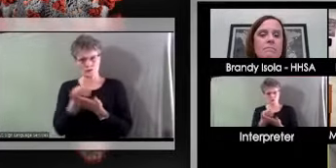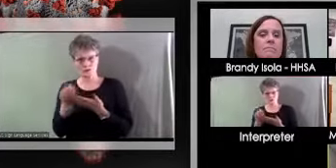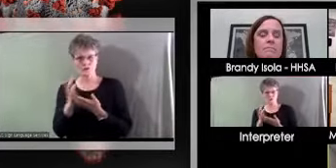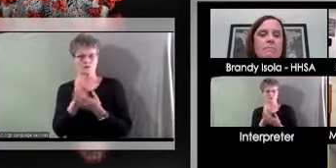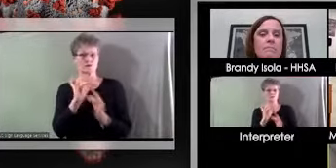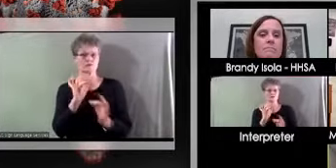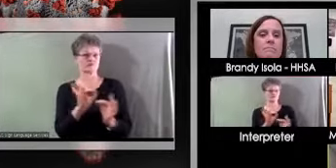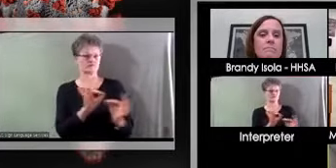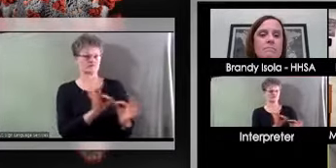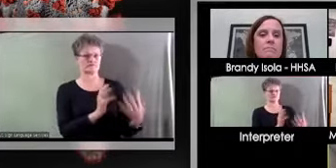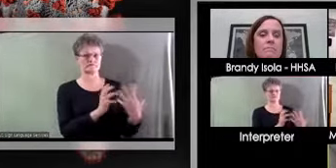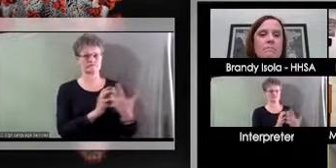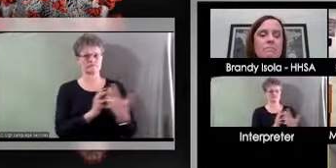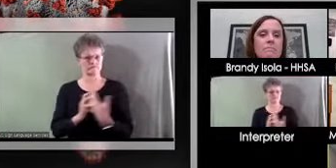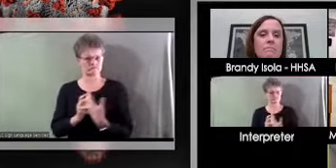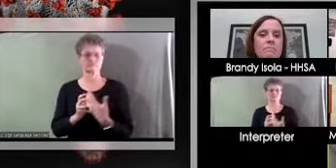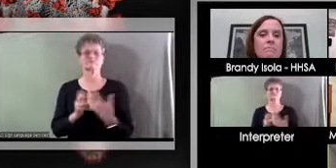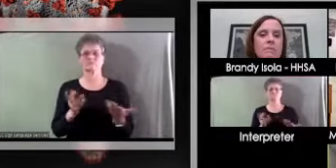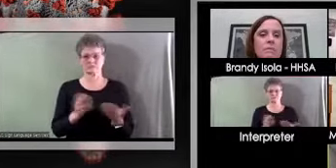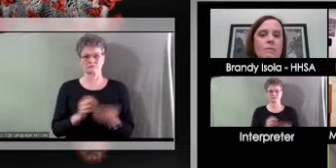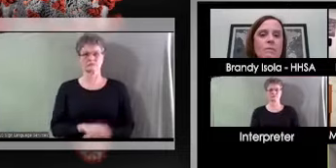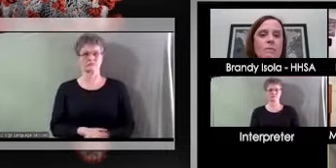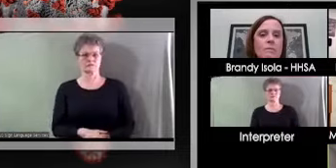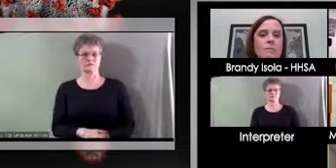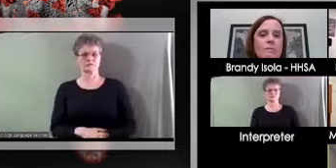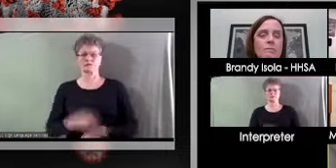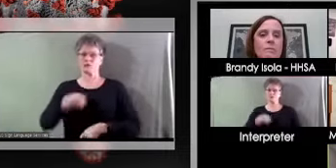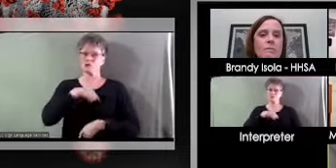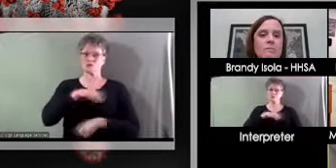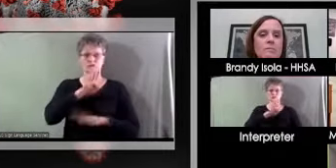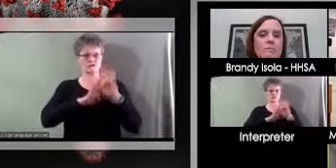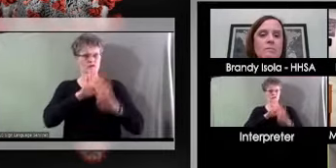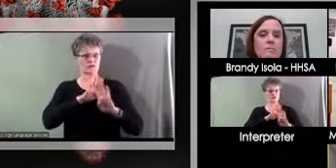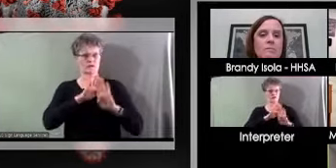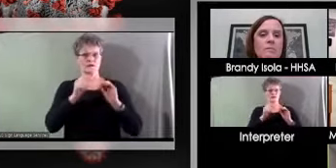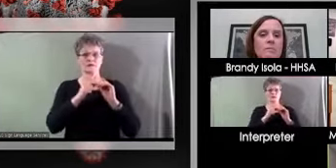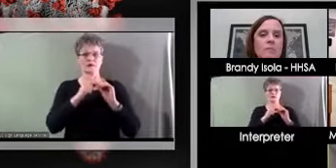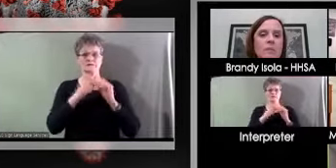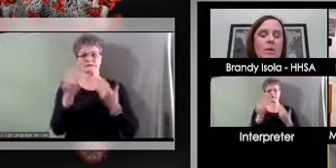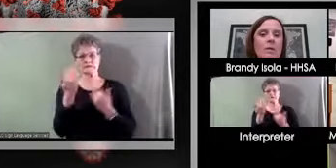as frustrated as everybody about that, but we do have some significant